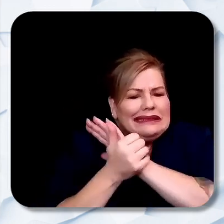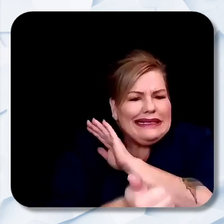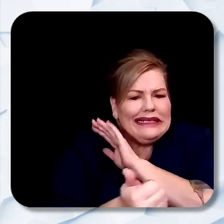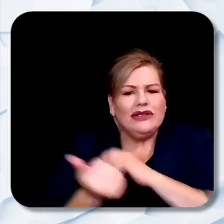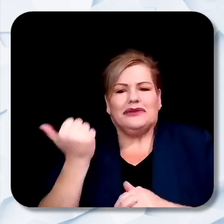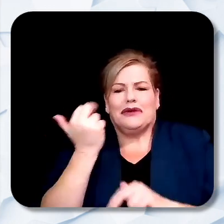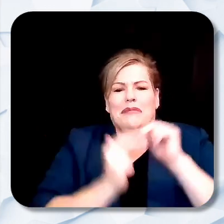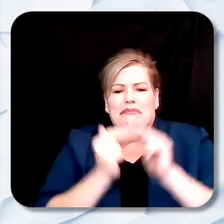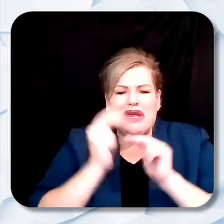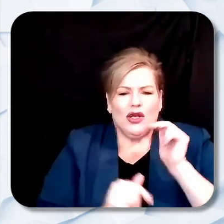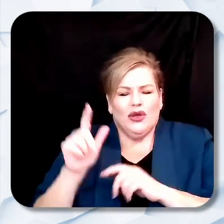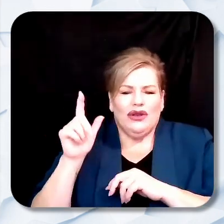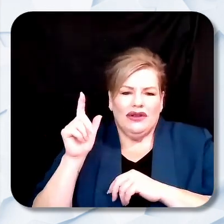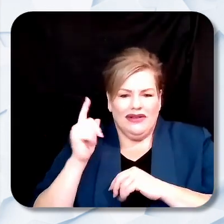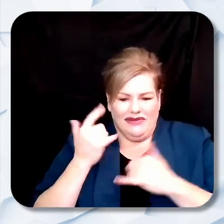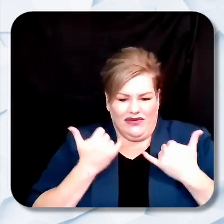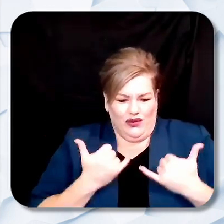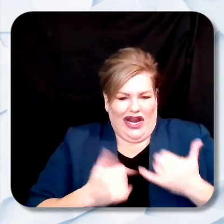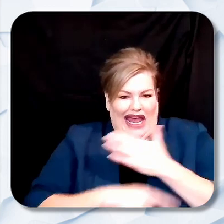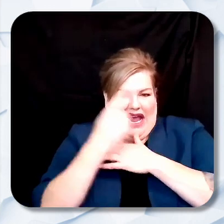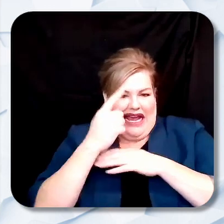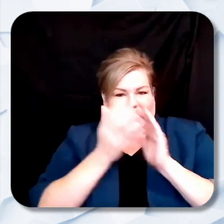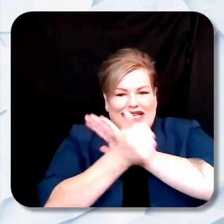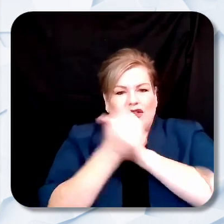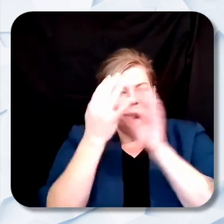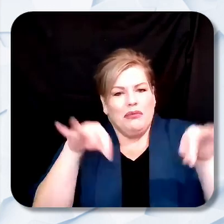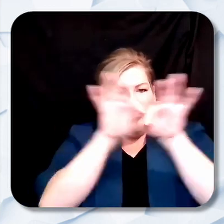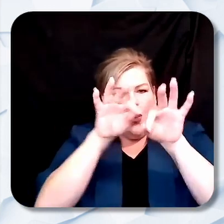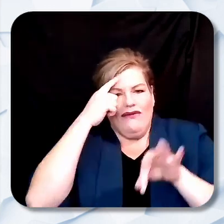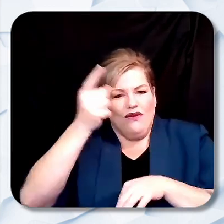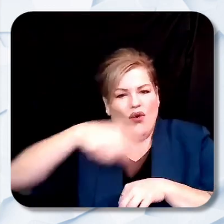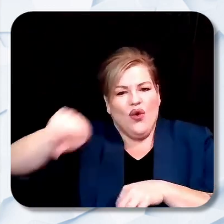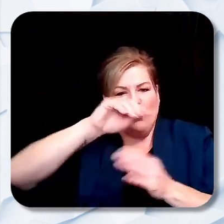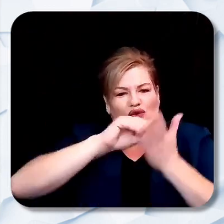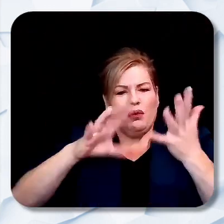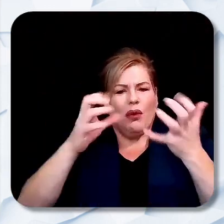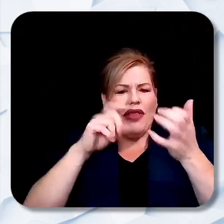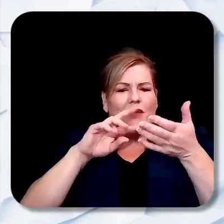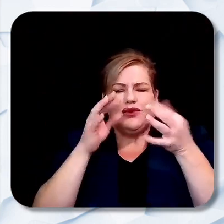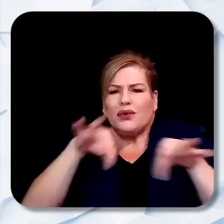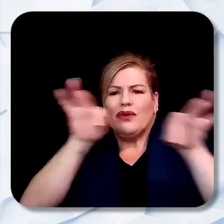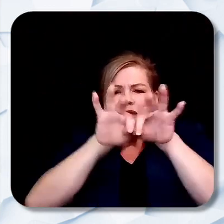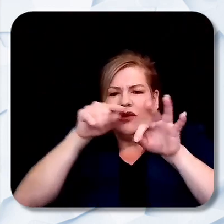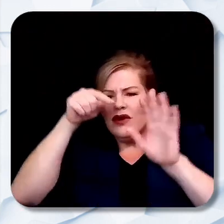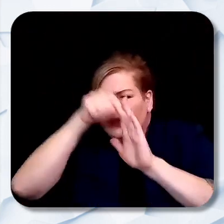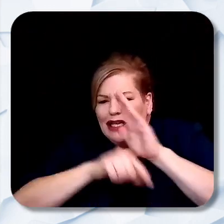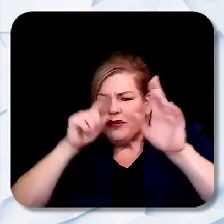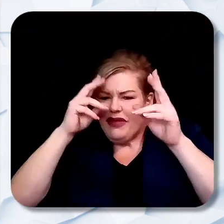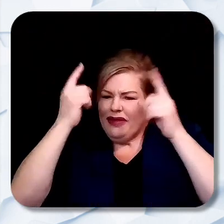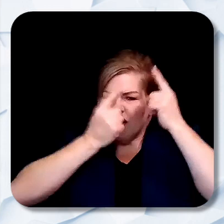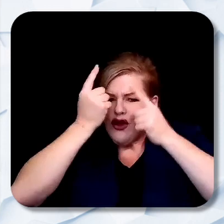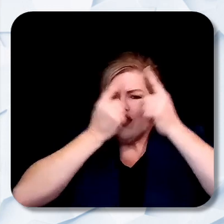that we talk about that are so incredibly important for our students. We want them to